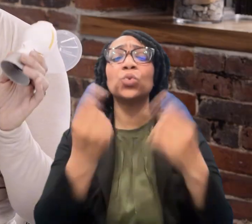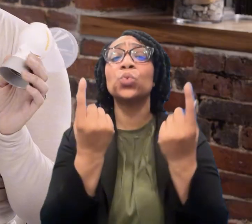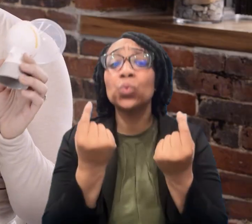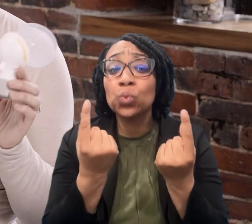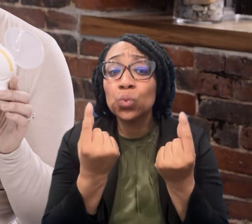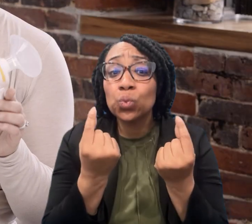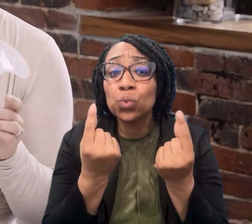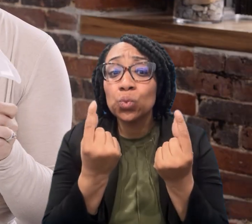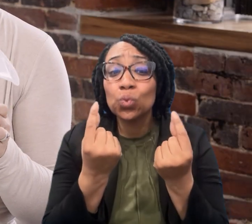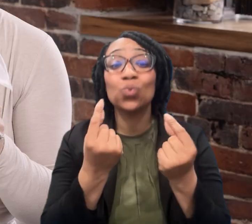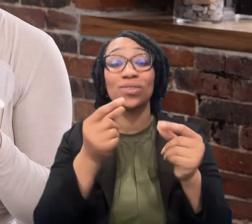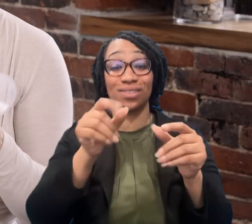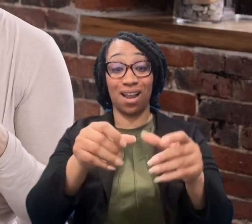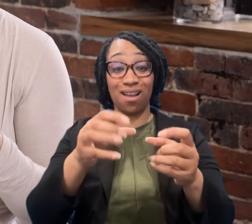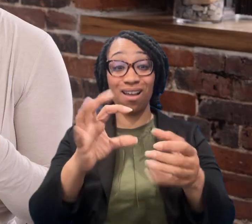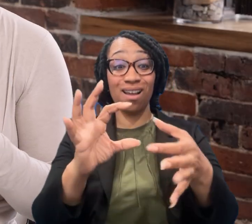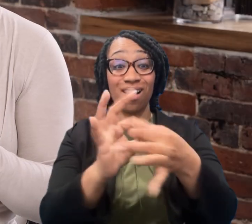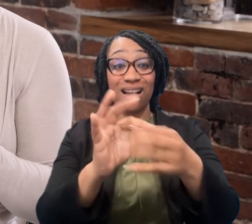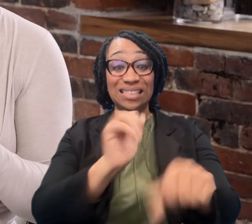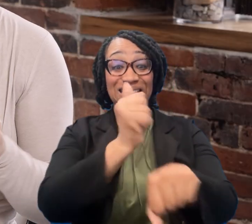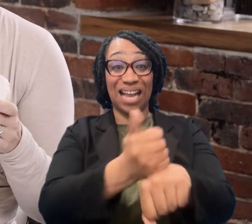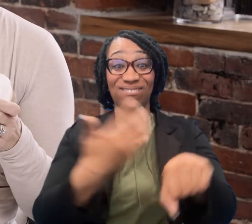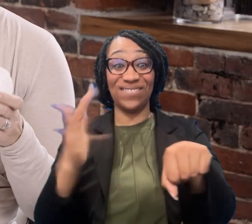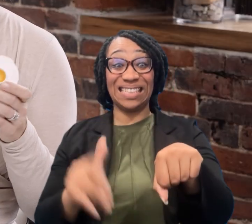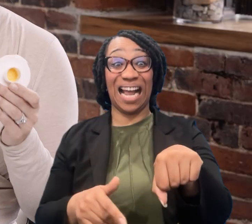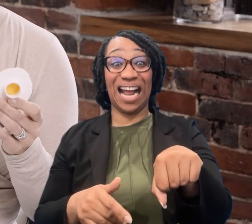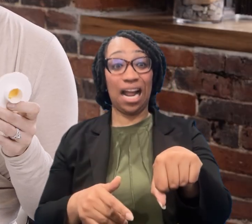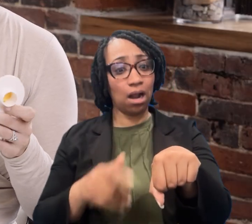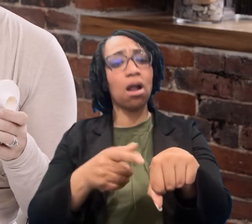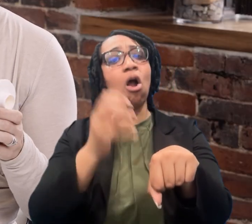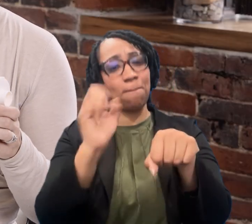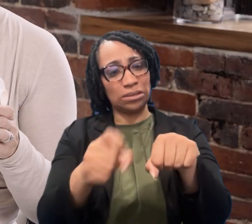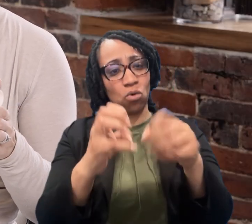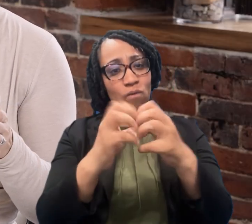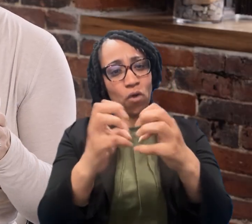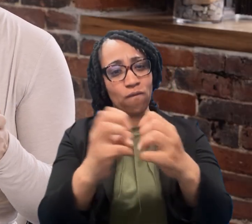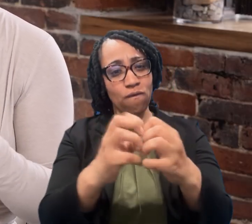you're going to fully separate your parts. So, that includes taking the flange off